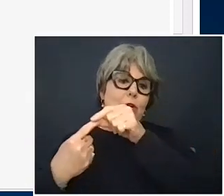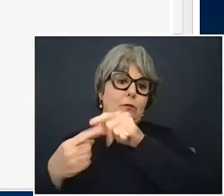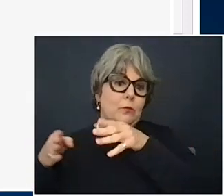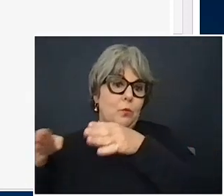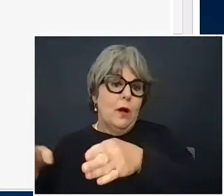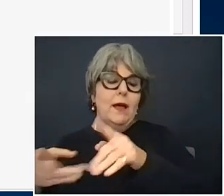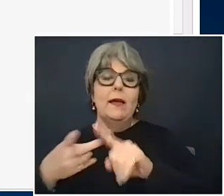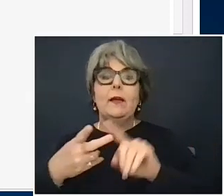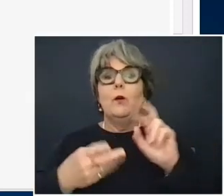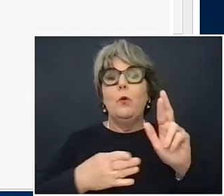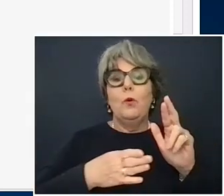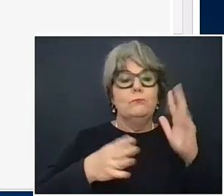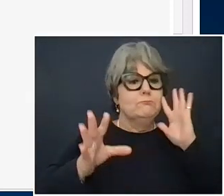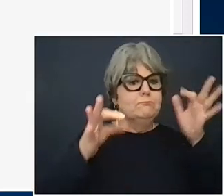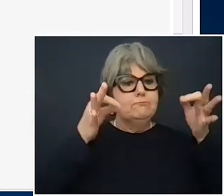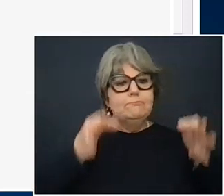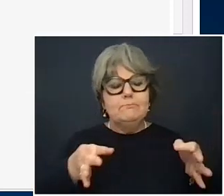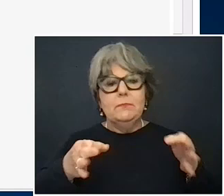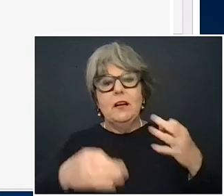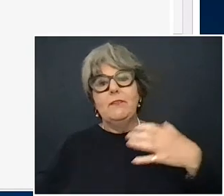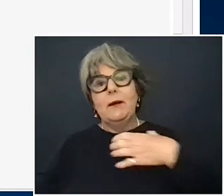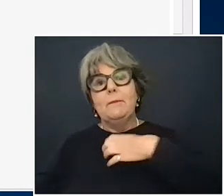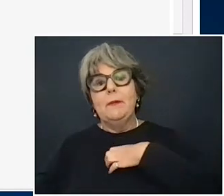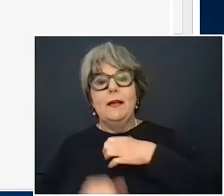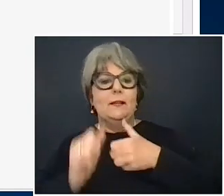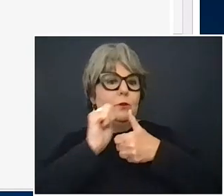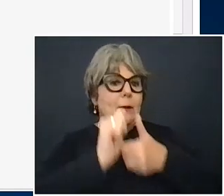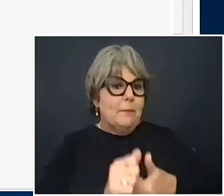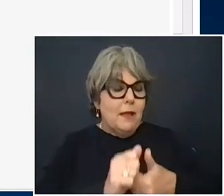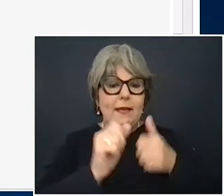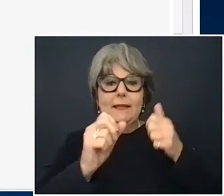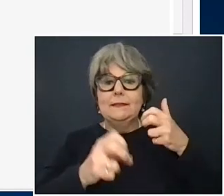determinations of compliance issues or, in